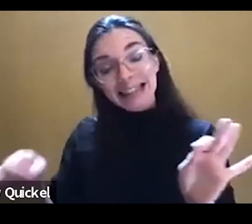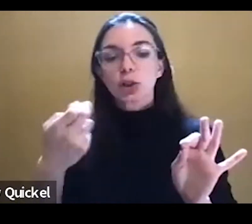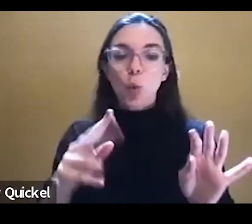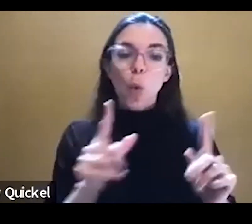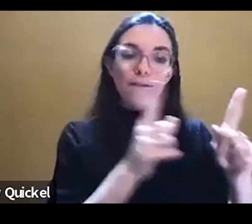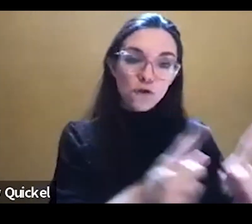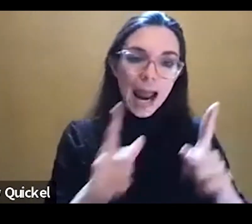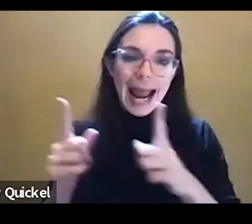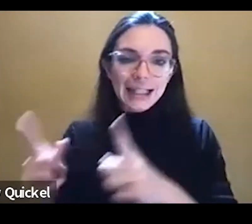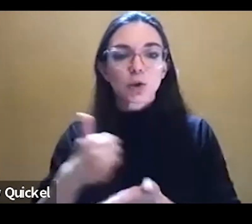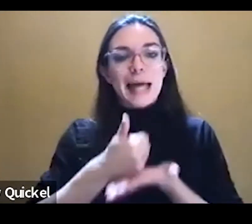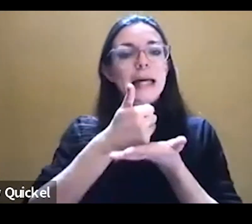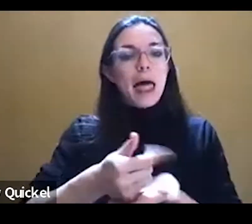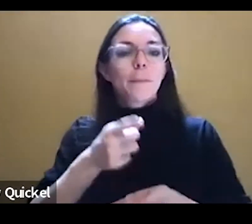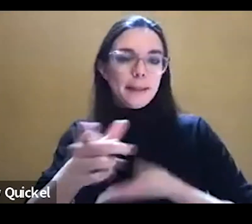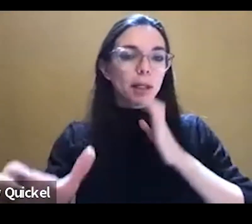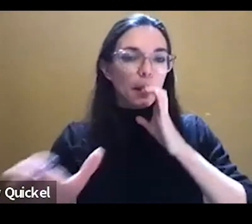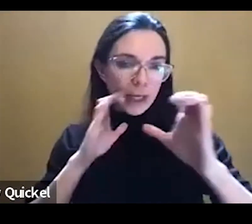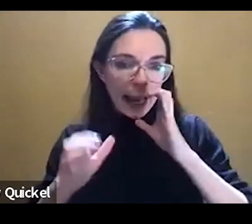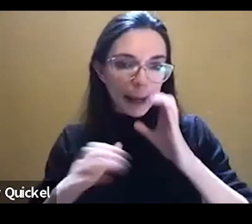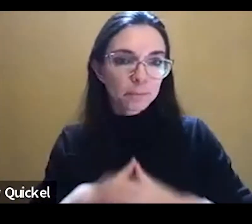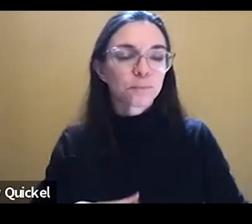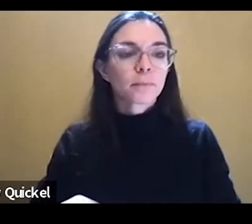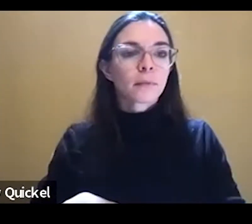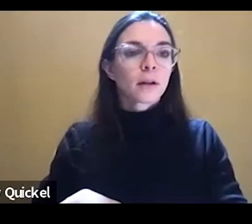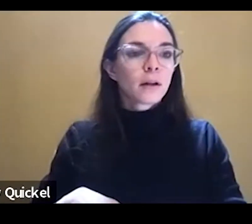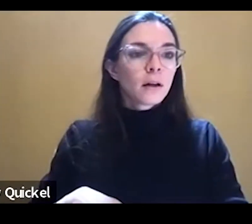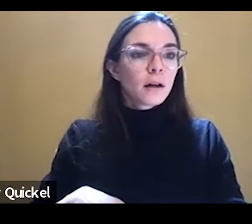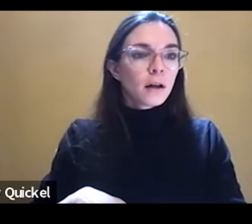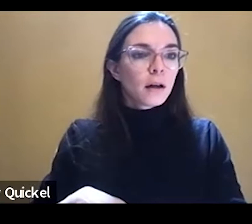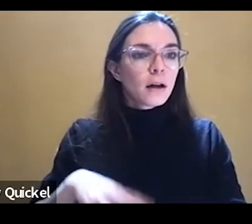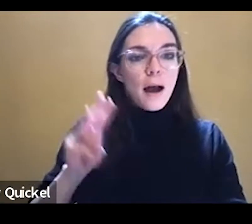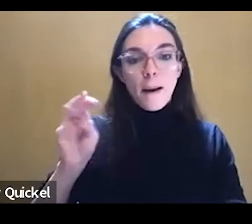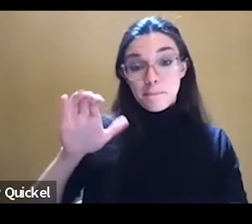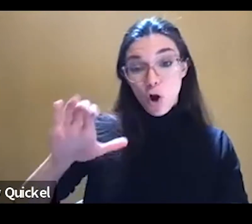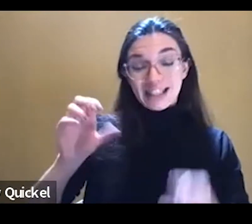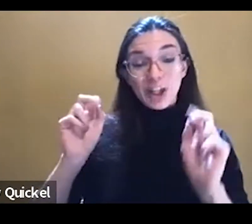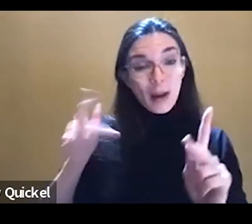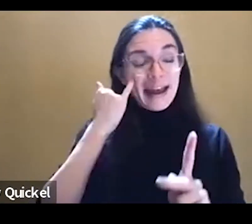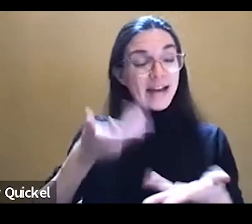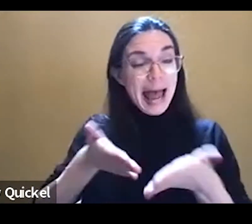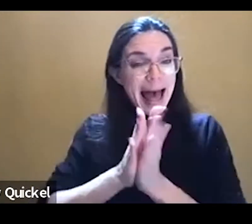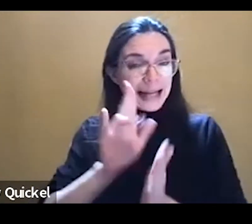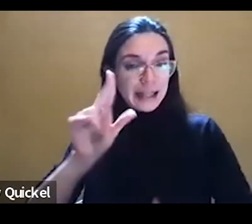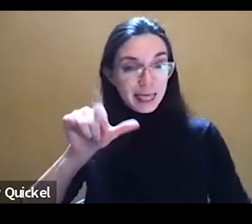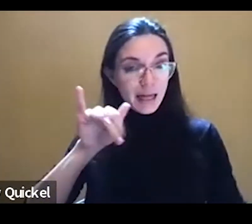know, to help him communicate. Michael, is it okay with you if I ask Lenore these questions about some of the